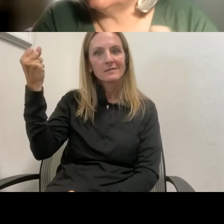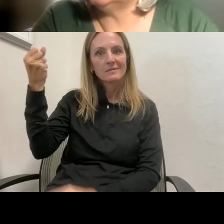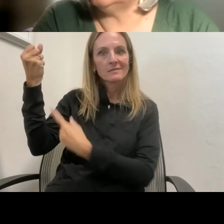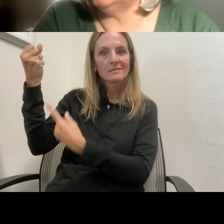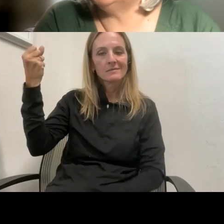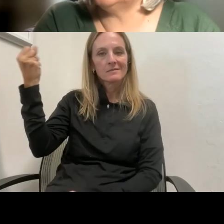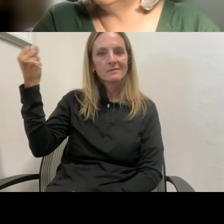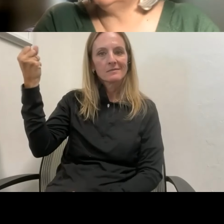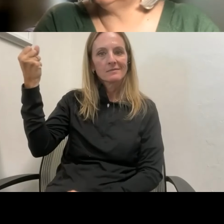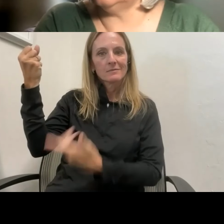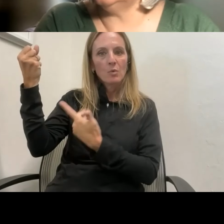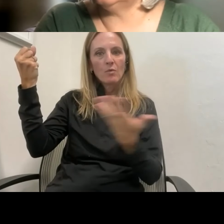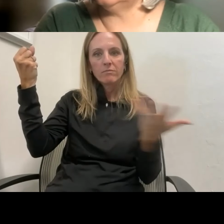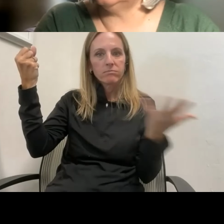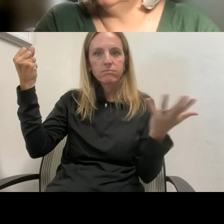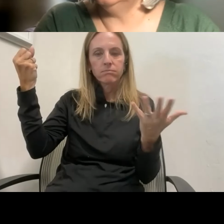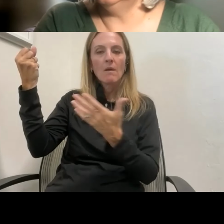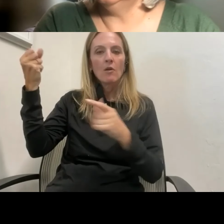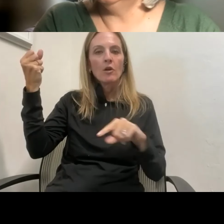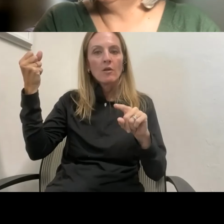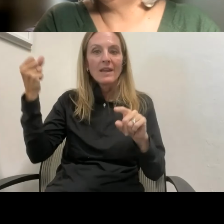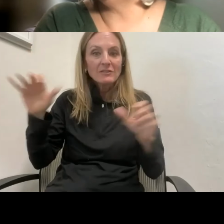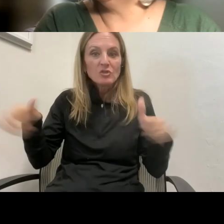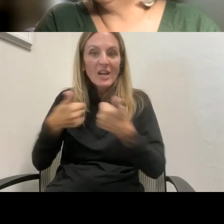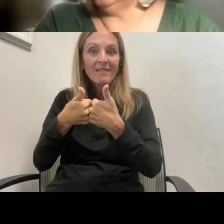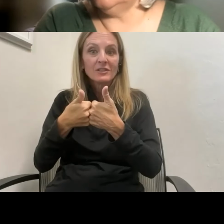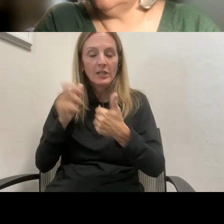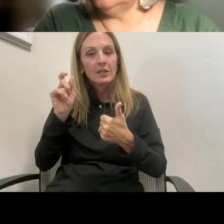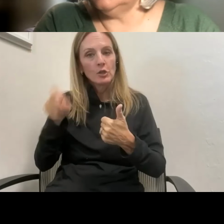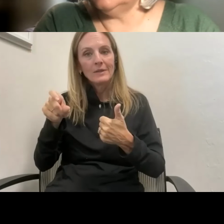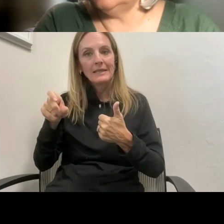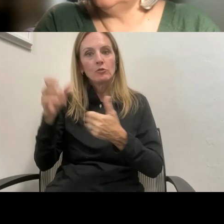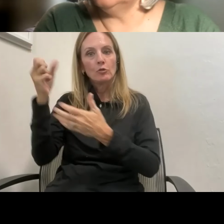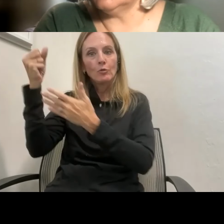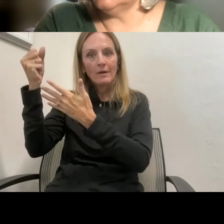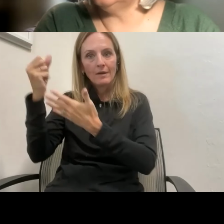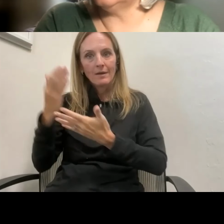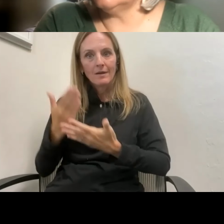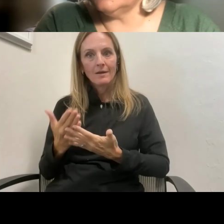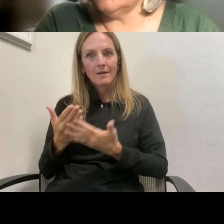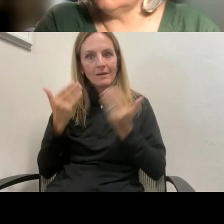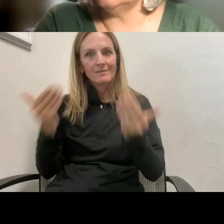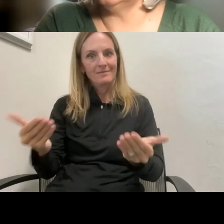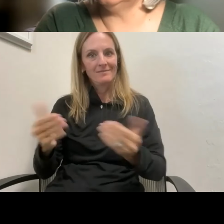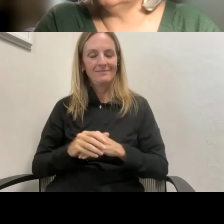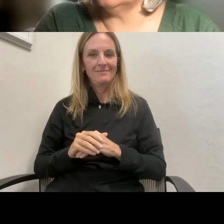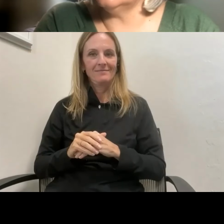it to life it's really challenging. Especially if we have changing staff, changing leadership